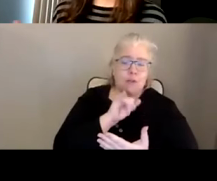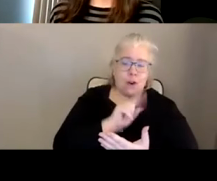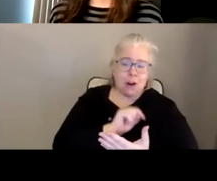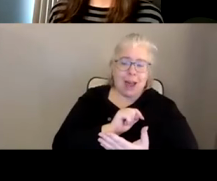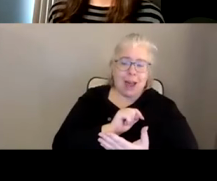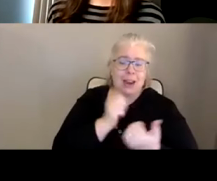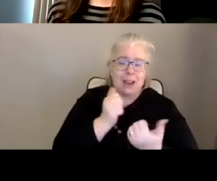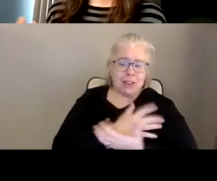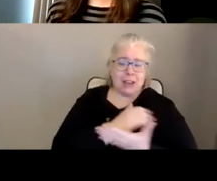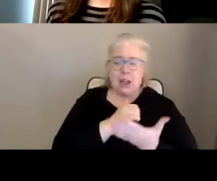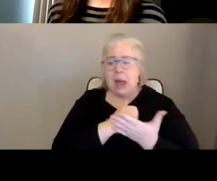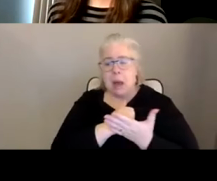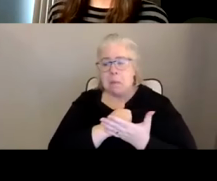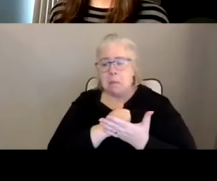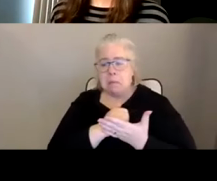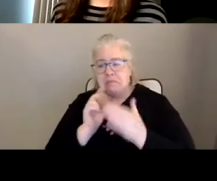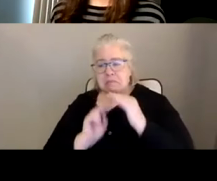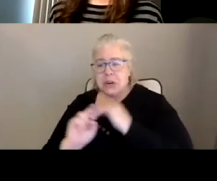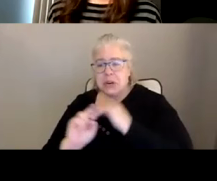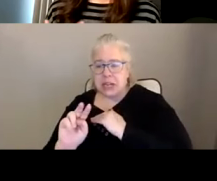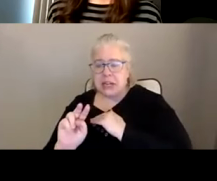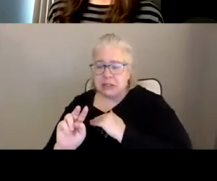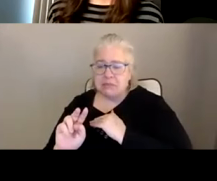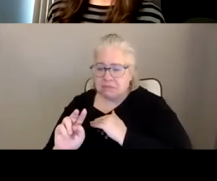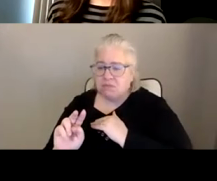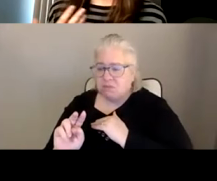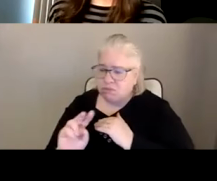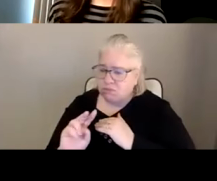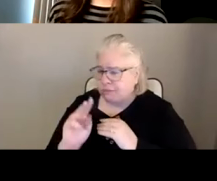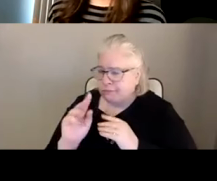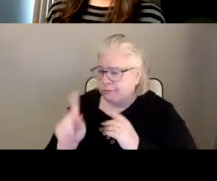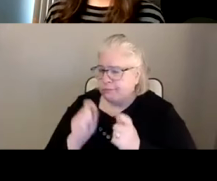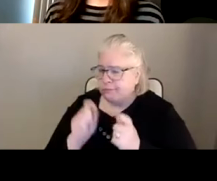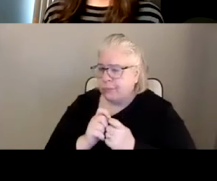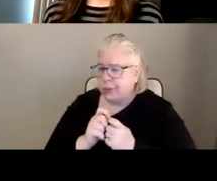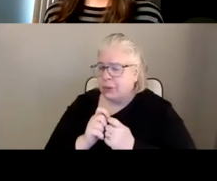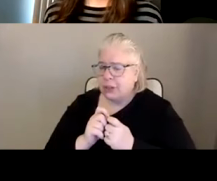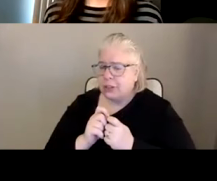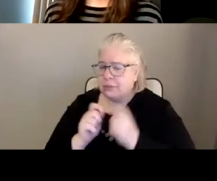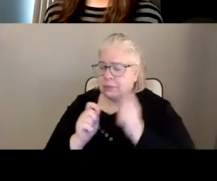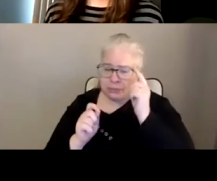To predict a fairly accurate, both cadence at which the work would come